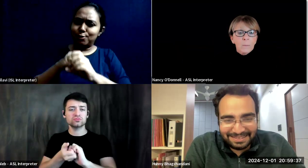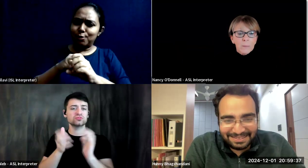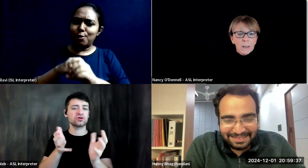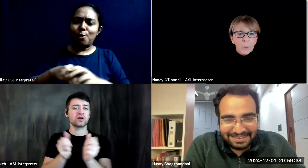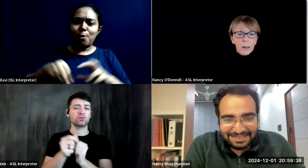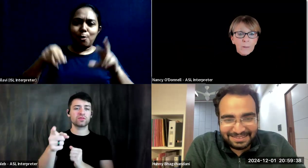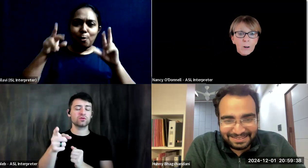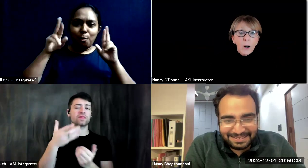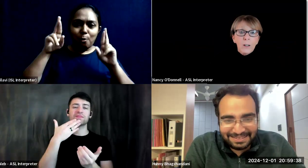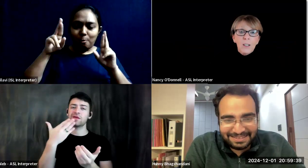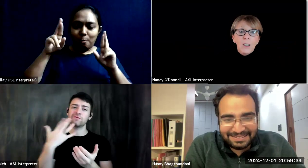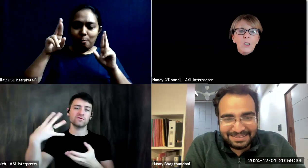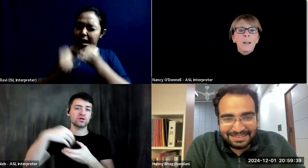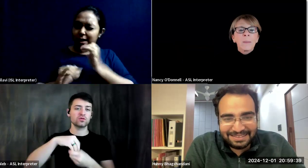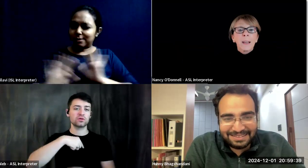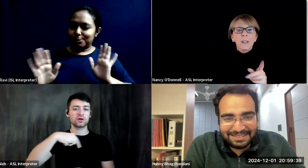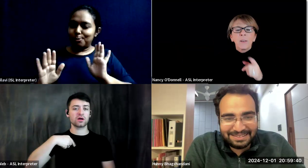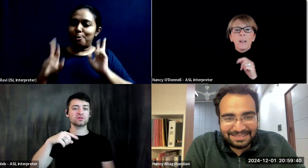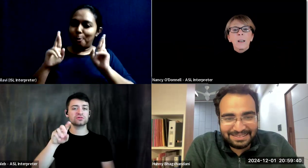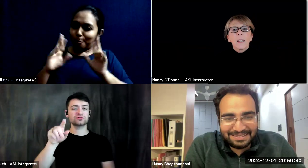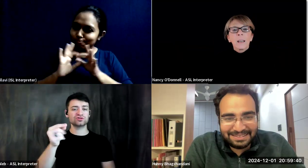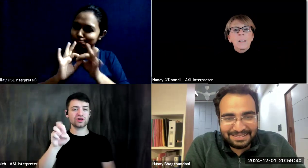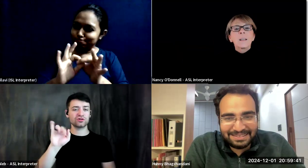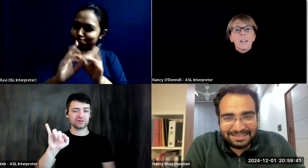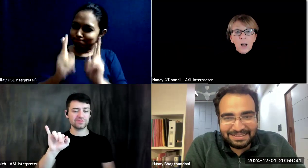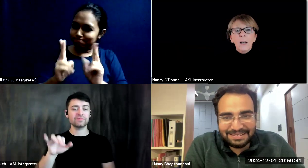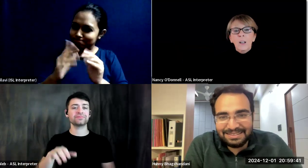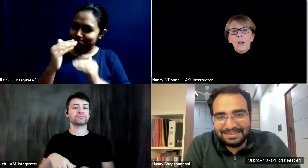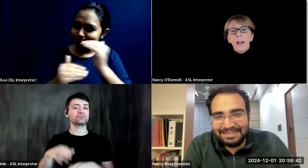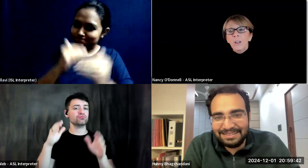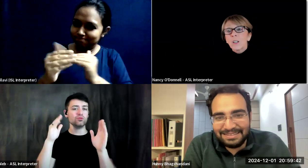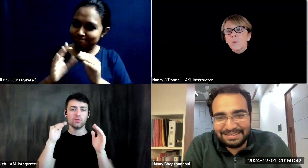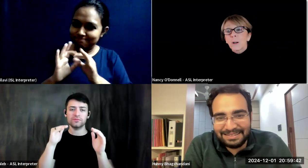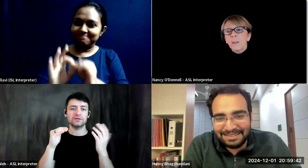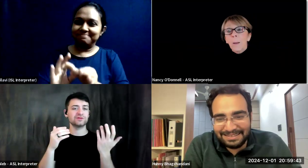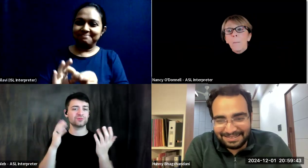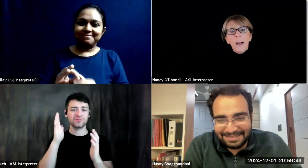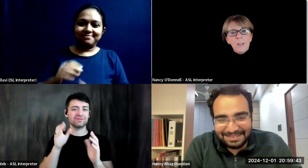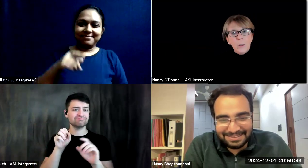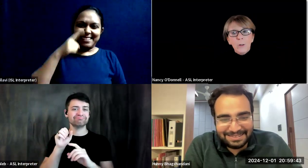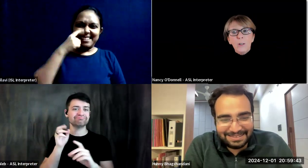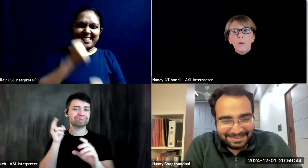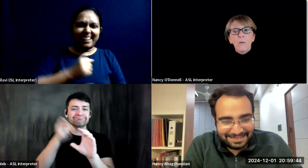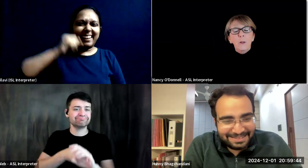that we have our discussion. And Divya is nodding her head. She's one of the ambassadors